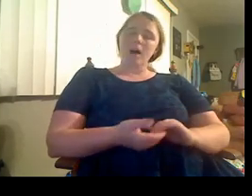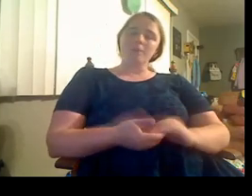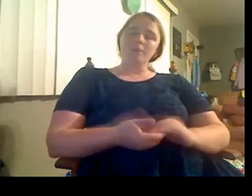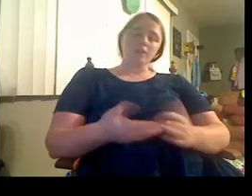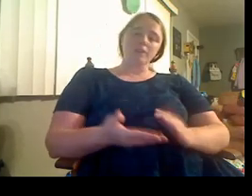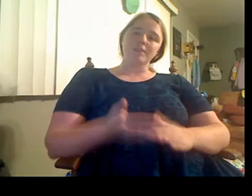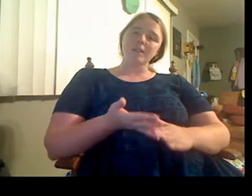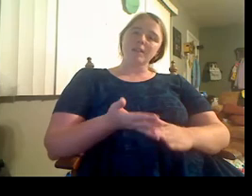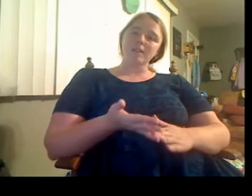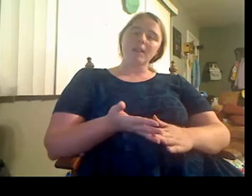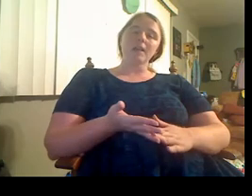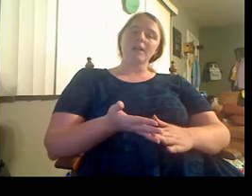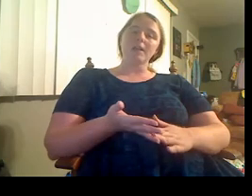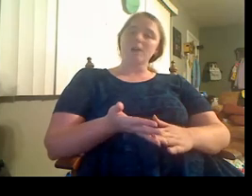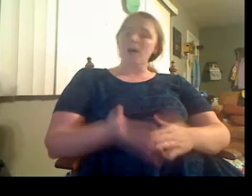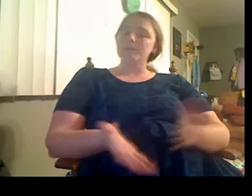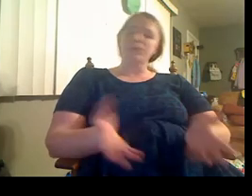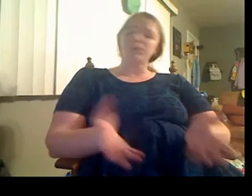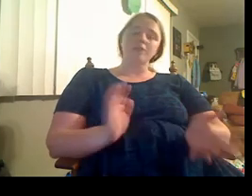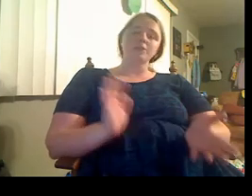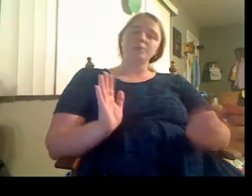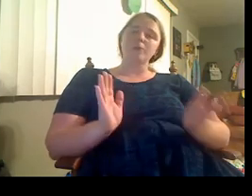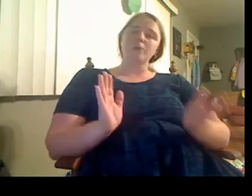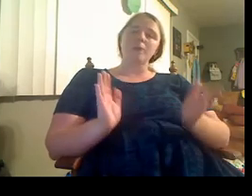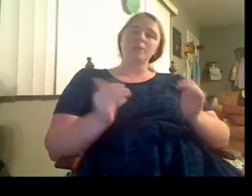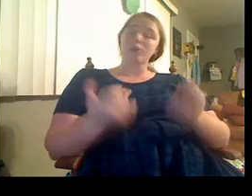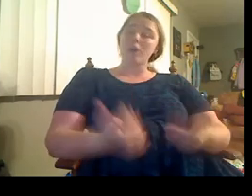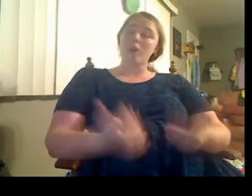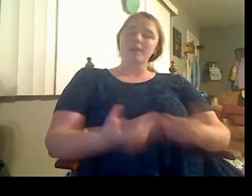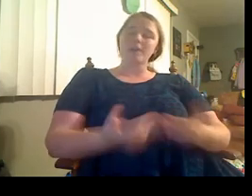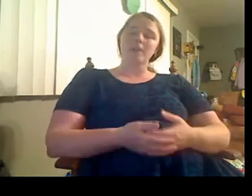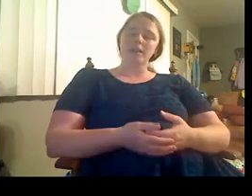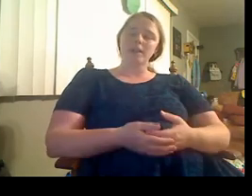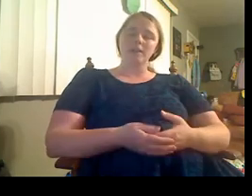Thank you for listening, and I would love to hear your comments and.